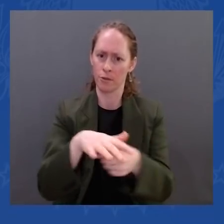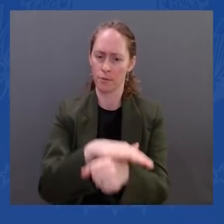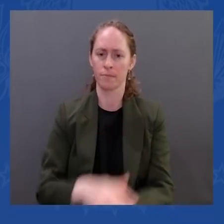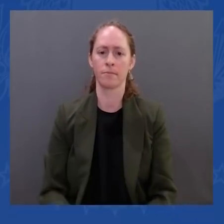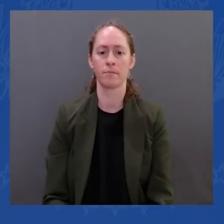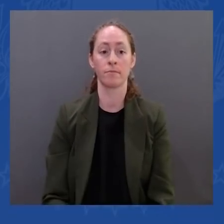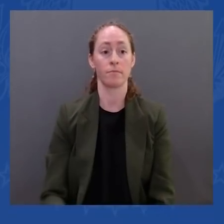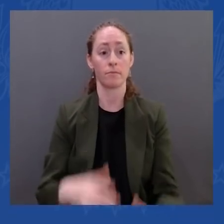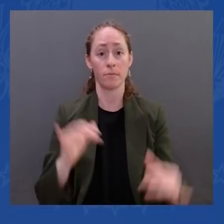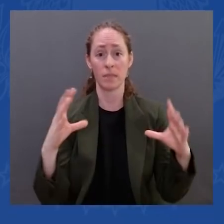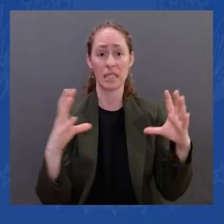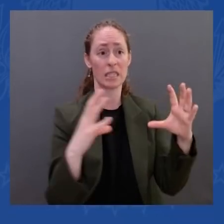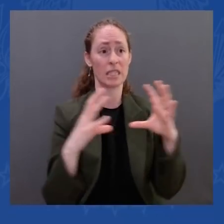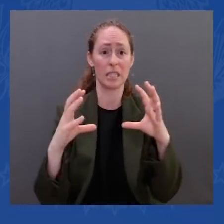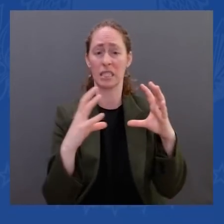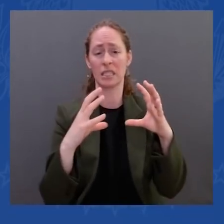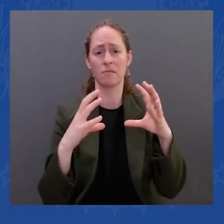We reconfirmed that position.